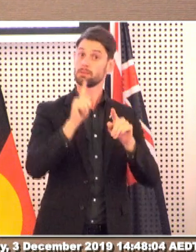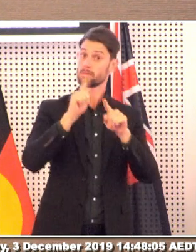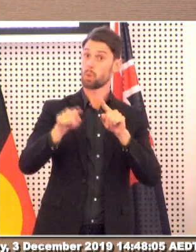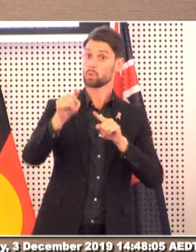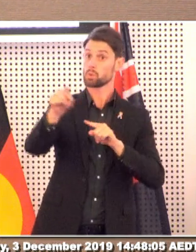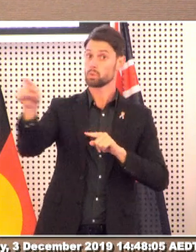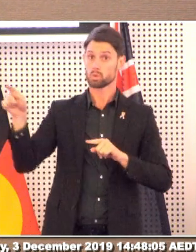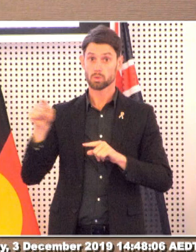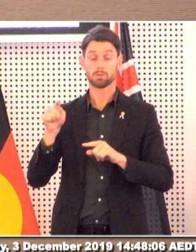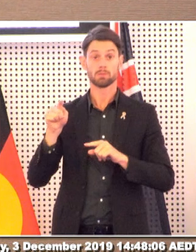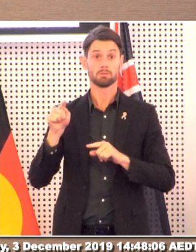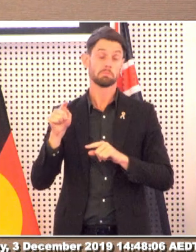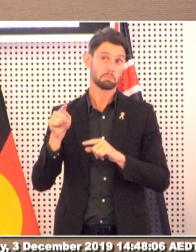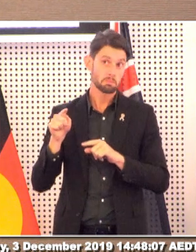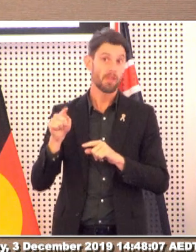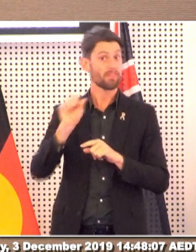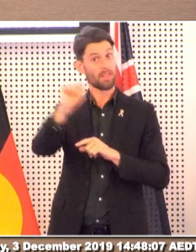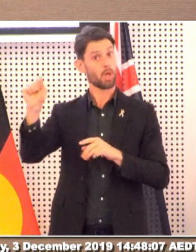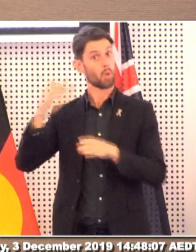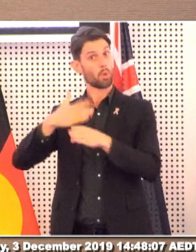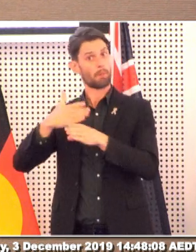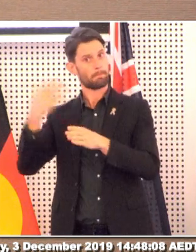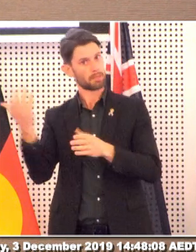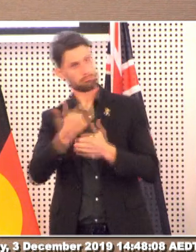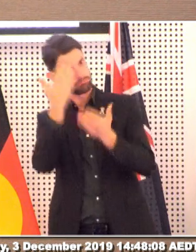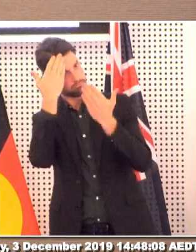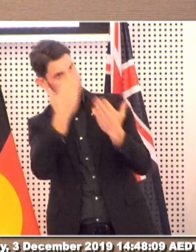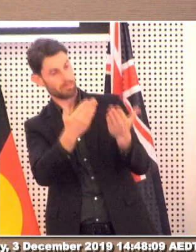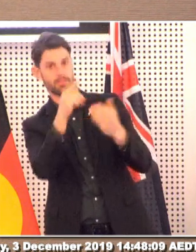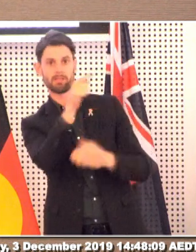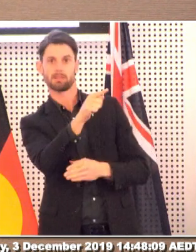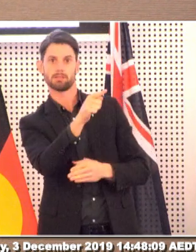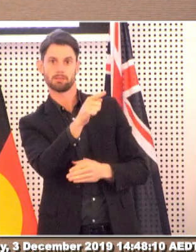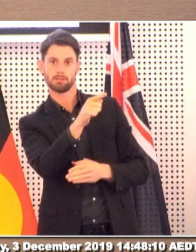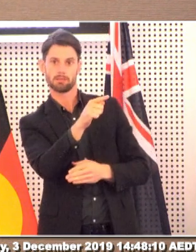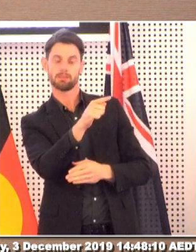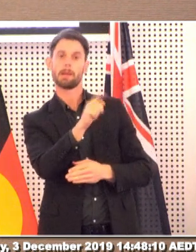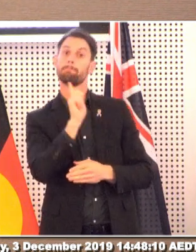in the work that they do. The charter is less relevant to them; they’re not bound by the Charter in the